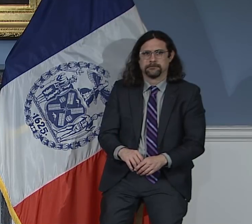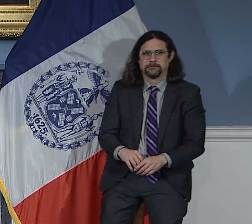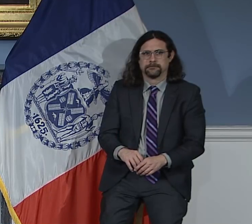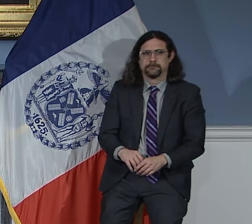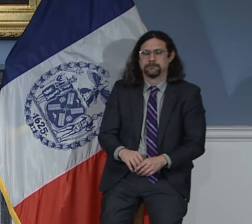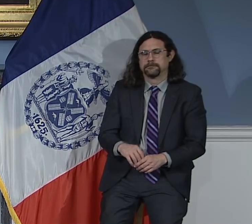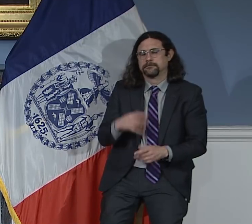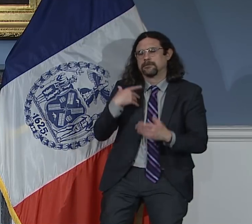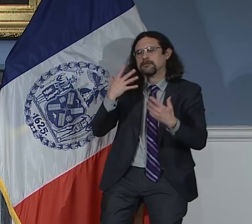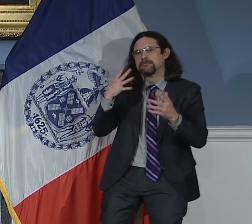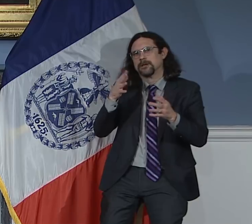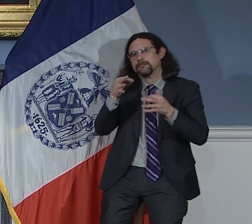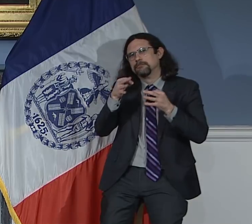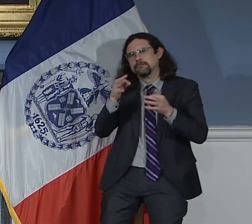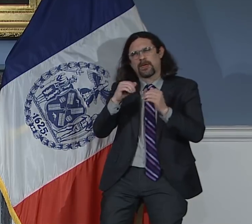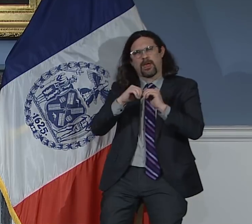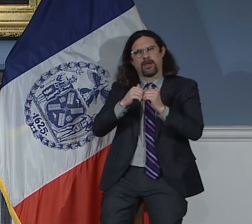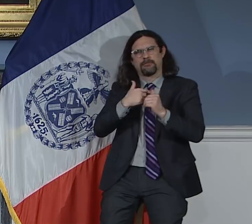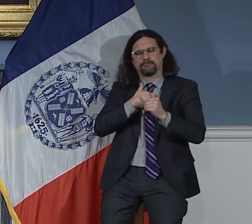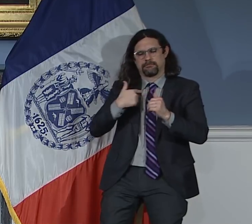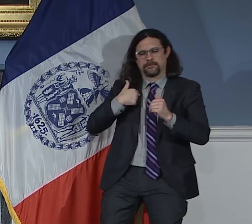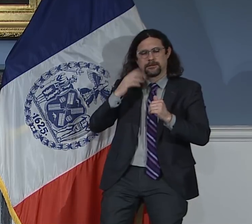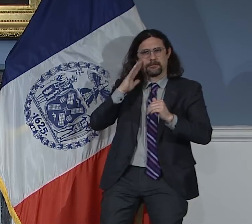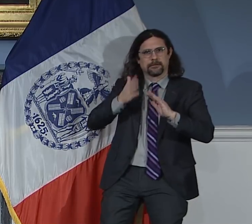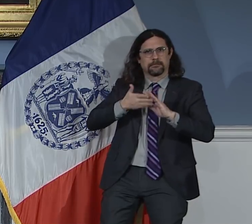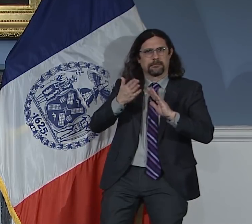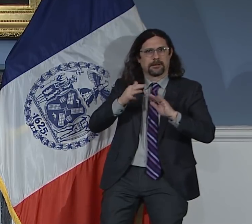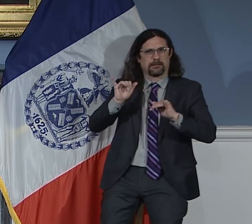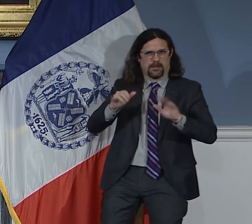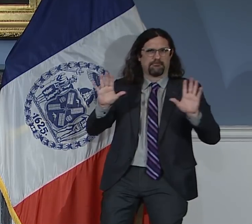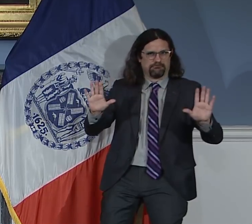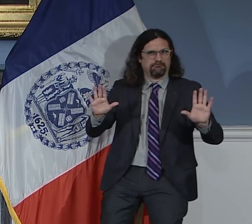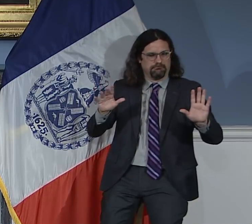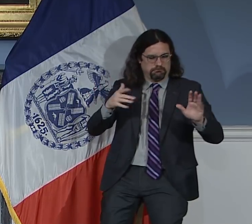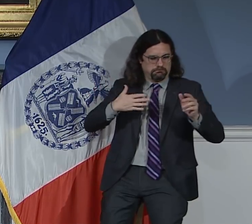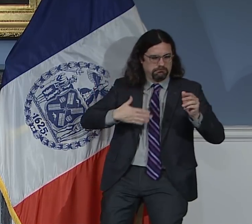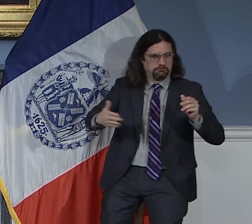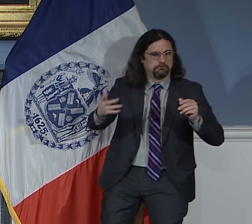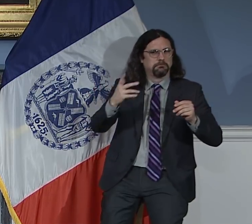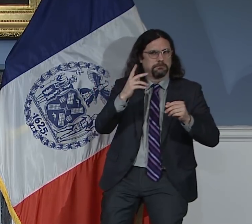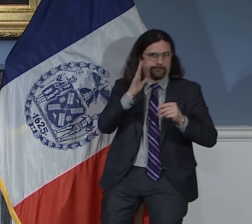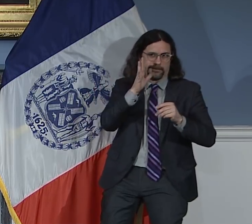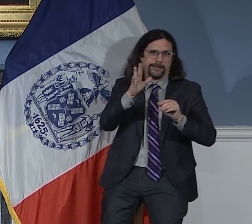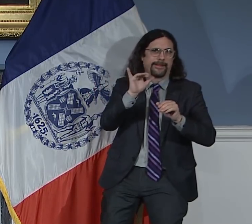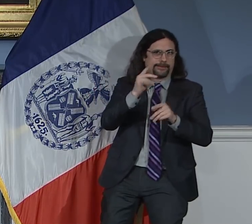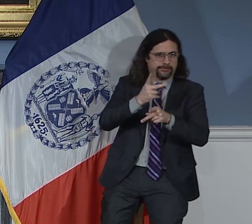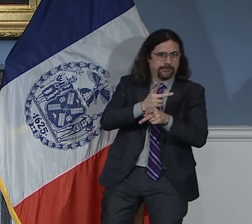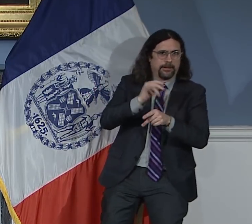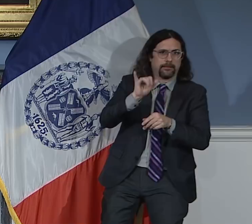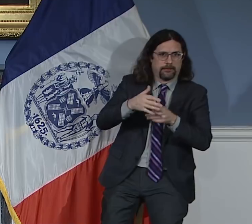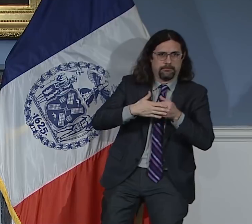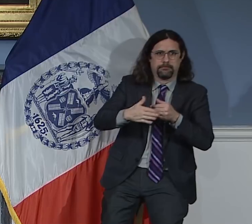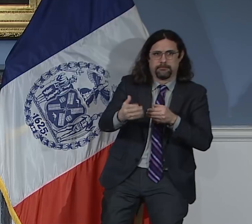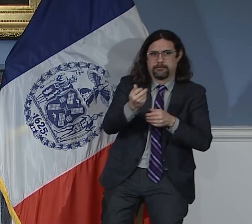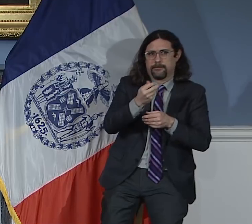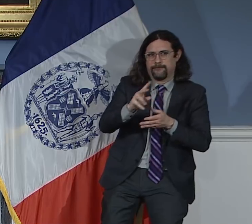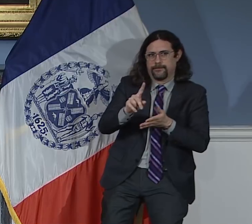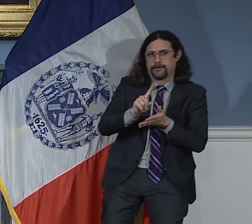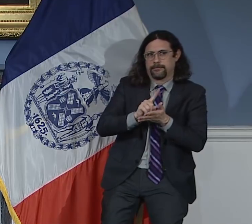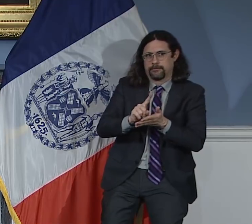REGULARLY. BUT, AGAIN, IT WILL NOT ALL BE BAD NEWS. I OTFENT WILL BE TOUGH INFORMATION TO HEAR, BUT NOT ALL OF IT IS BAD. IN THE MIDDLE OF